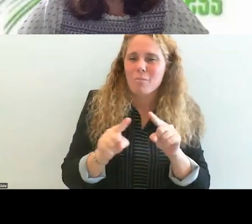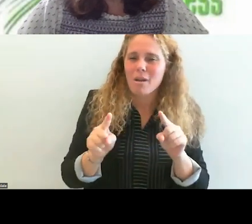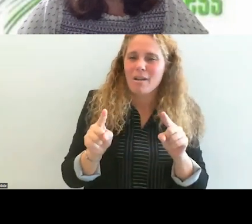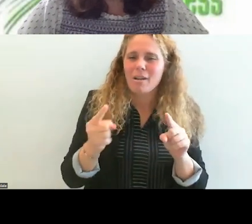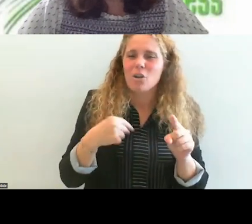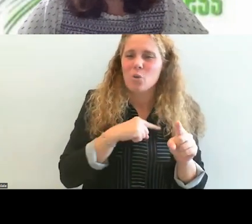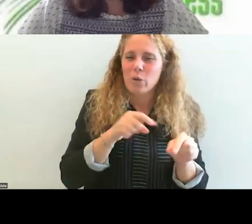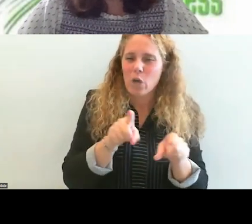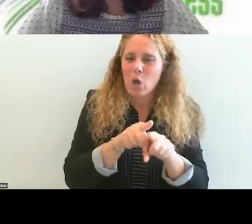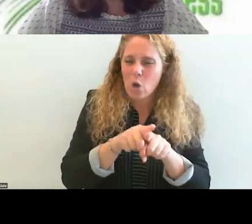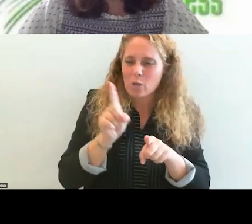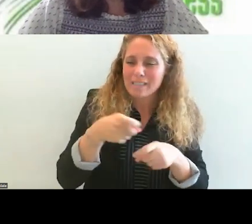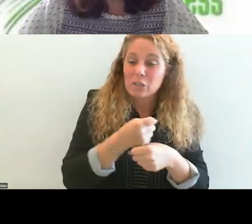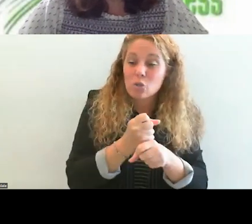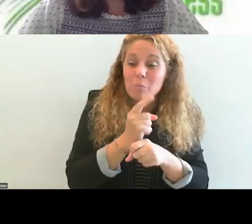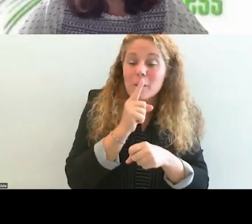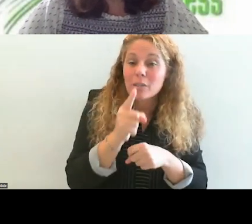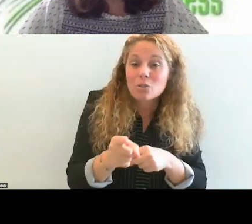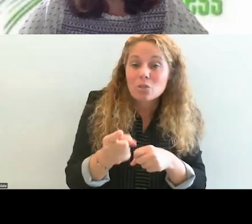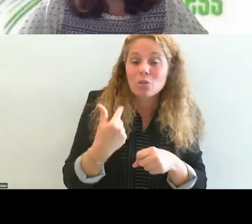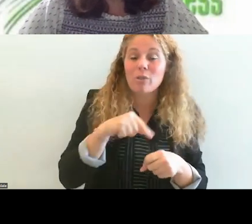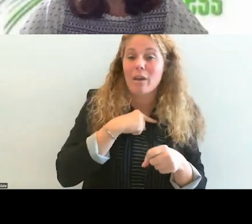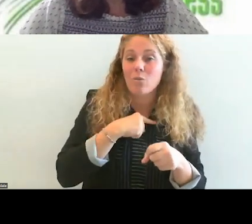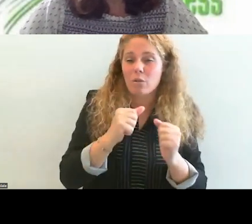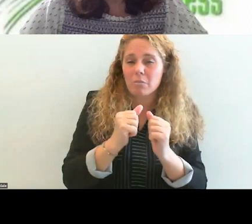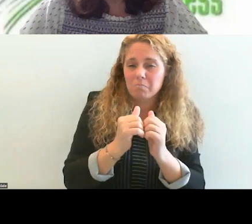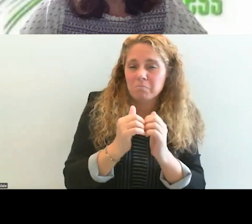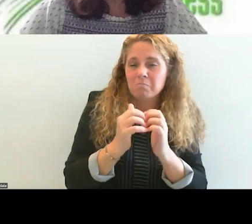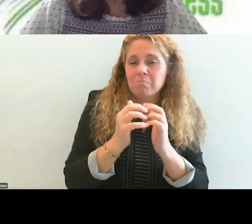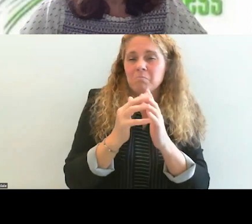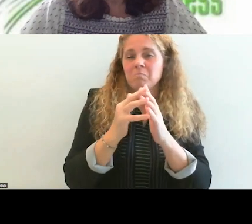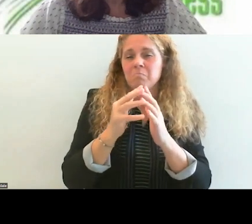WE ALSO NEED TO MAKE SURE THAT WE ARE BUILDING THE INFRASTRUCTURE OF THE MENTAL HEALTH SYSTEM.